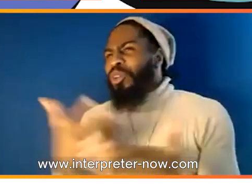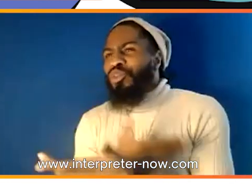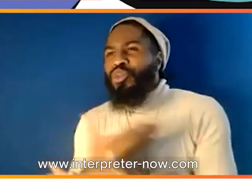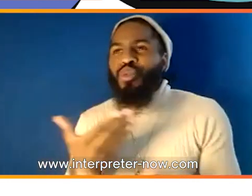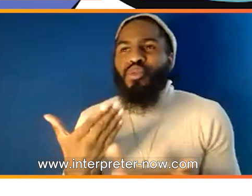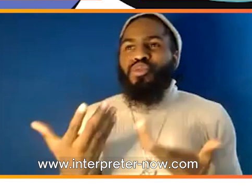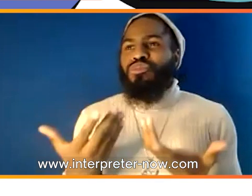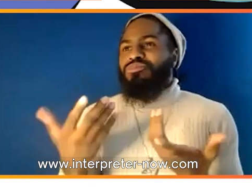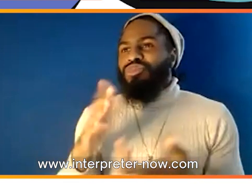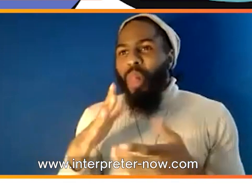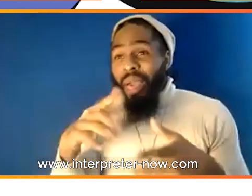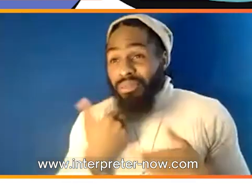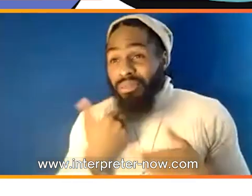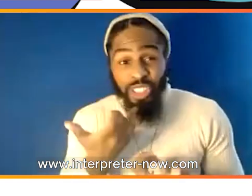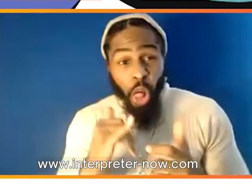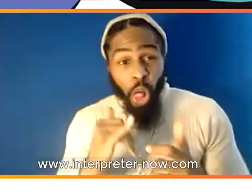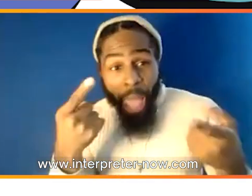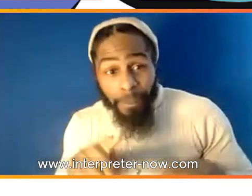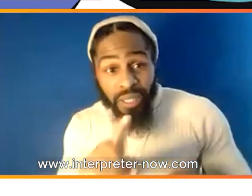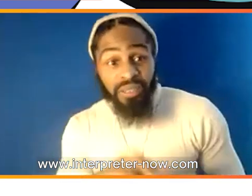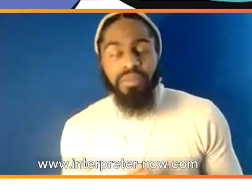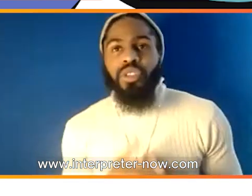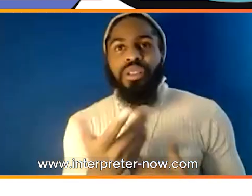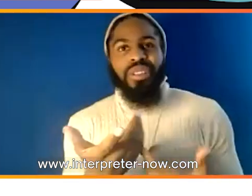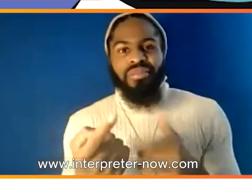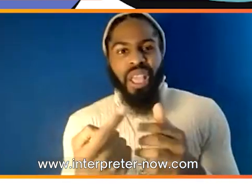I put that in my bucket. "Hey, I just spoke to someone in the industry that this happened